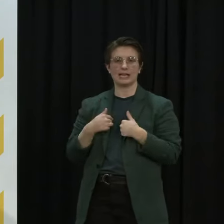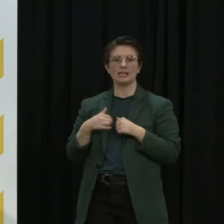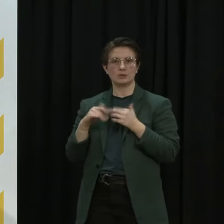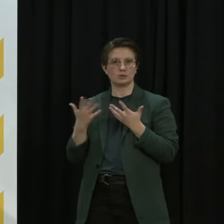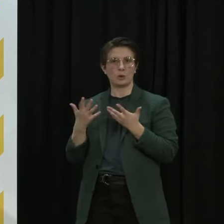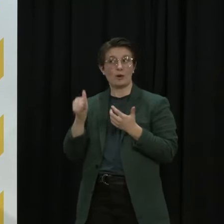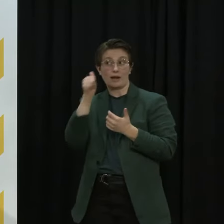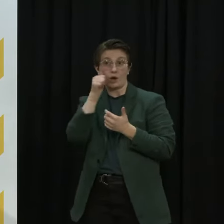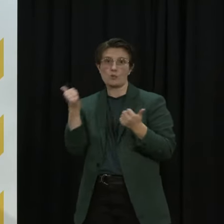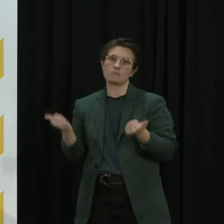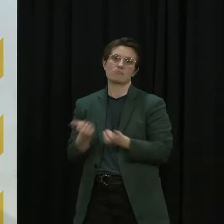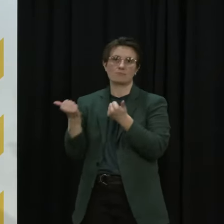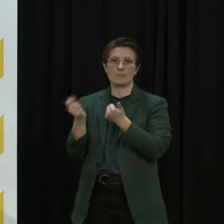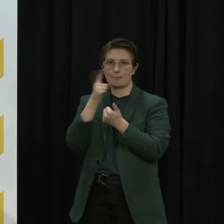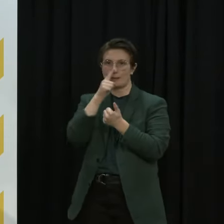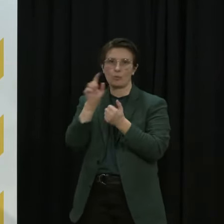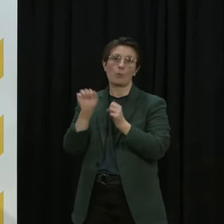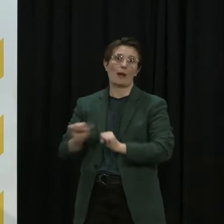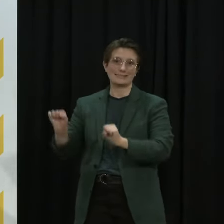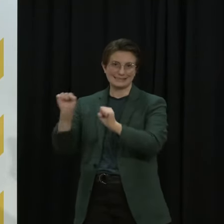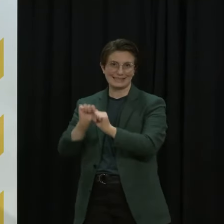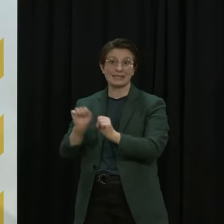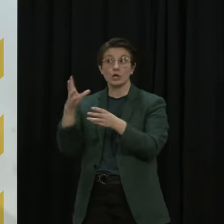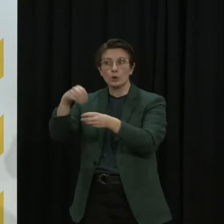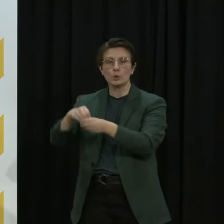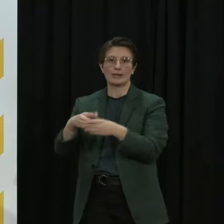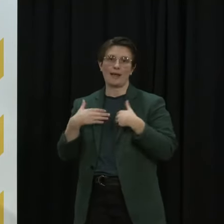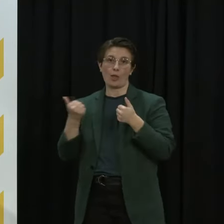There is a civil hundred